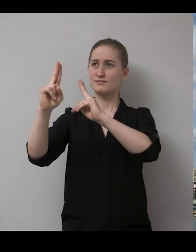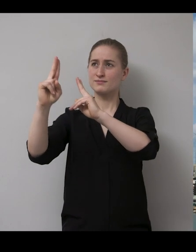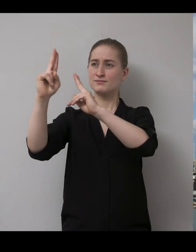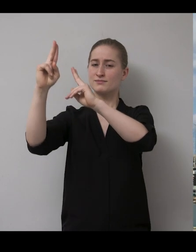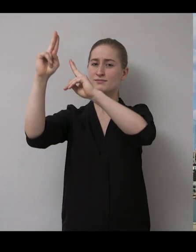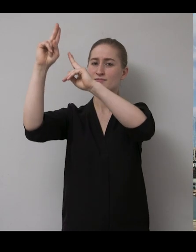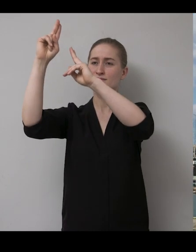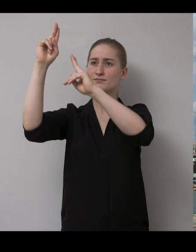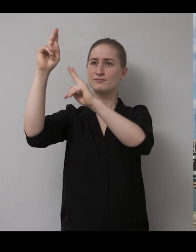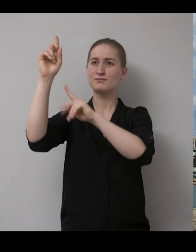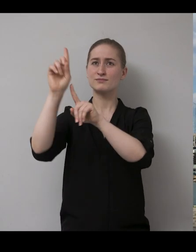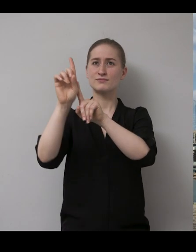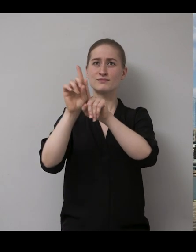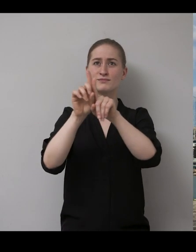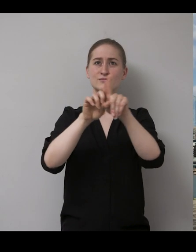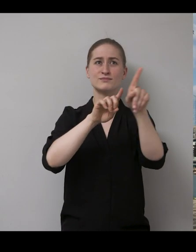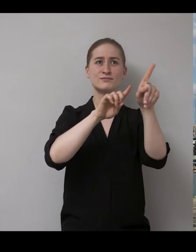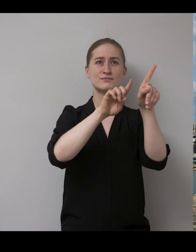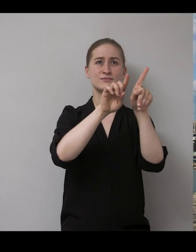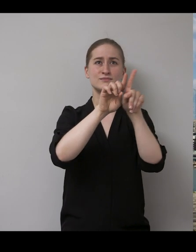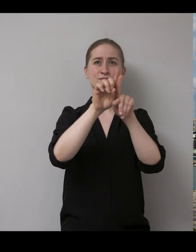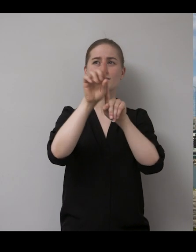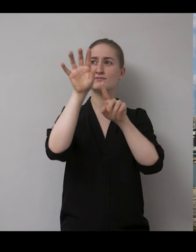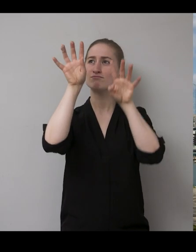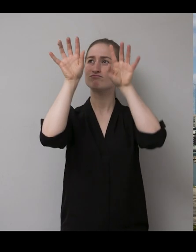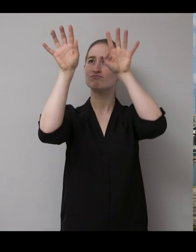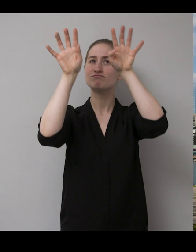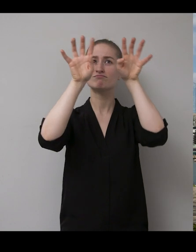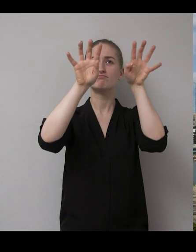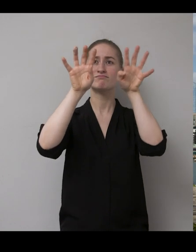At the twilight's last gleaming